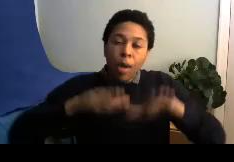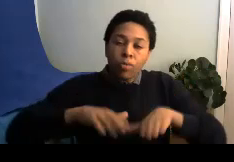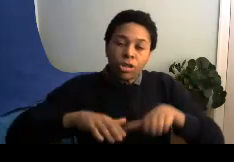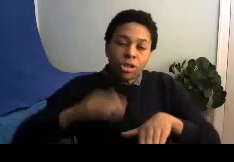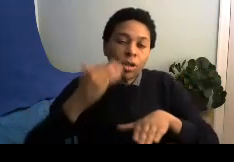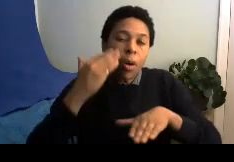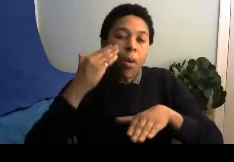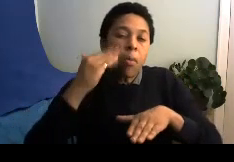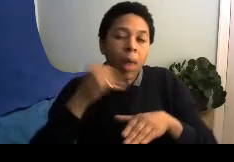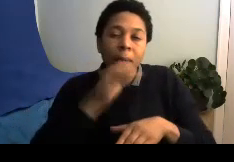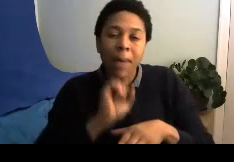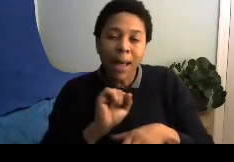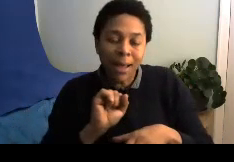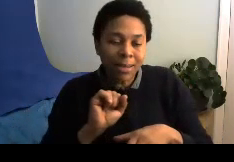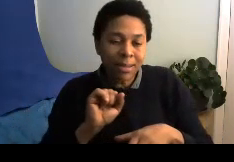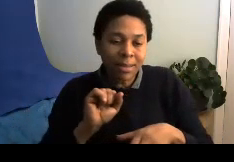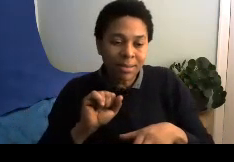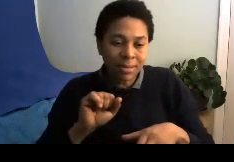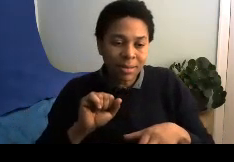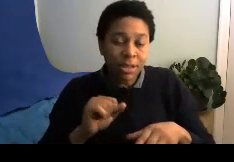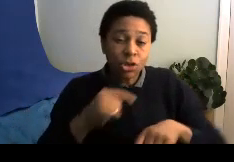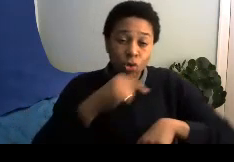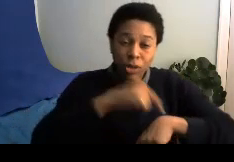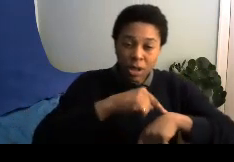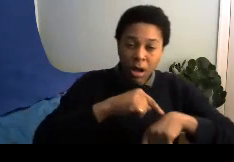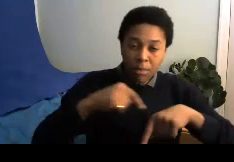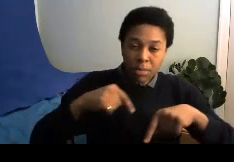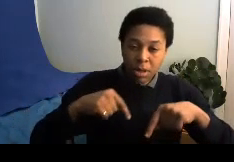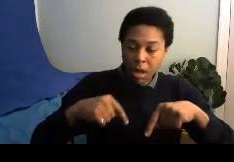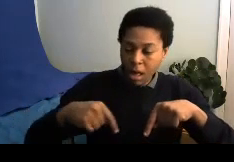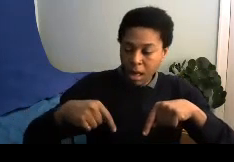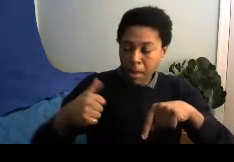really fascinating intervention in Black British fiction, but